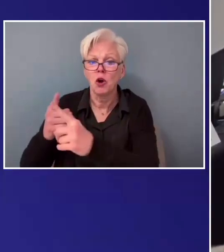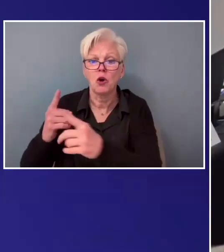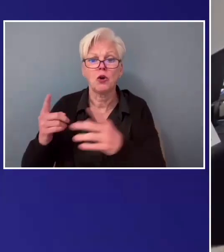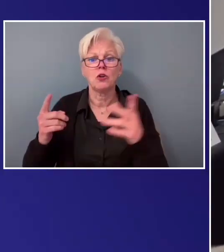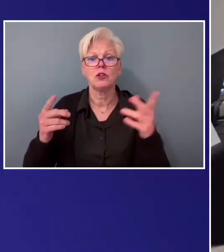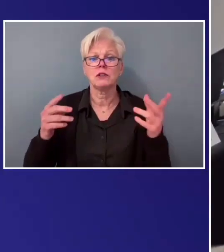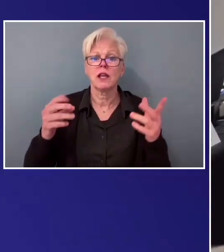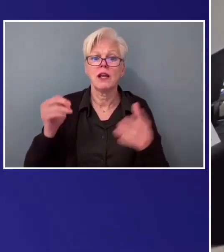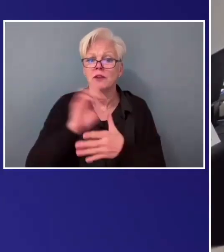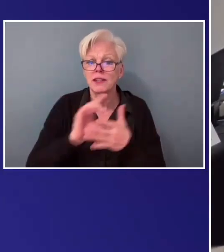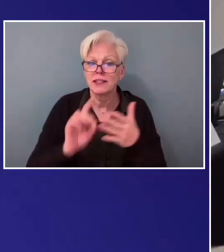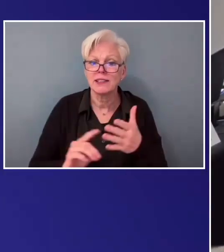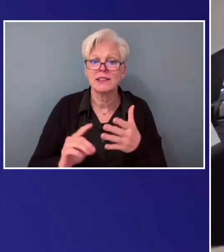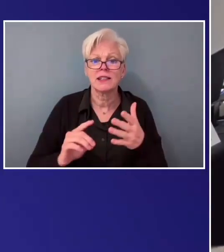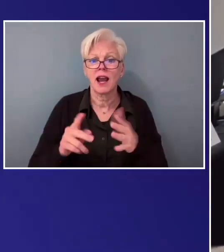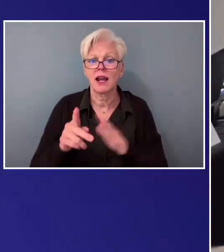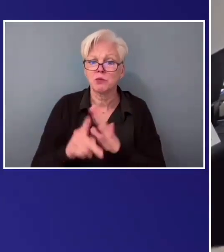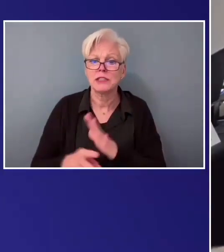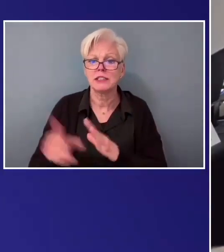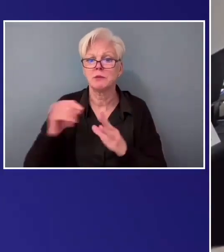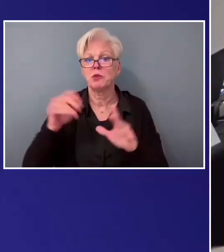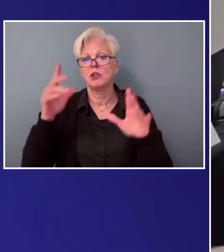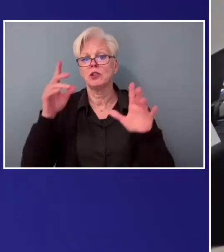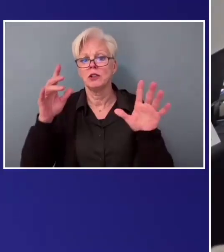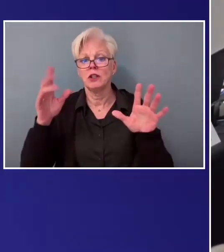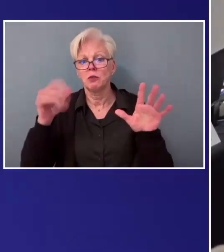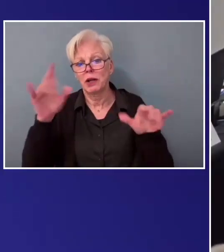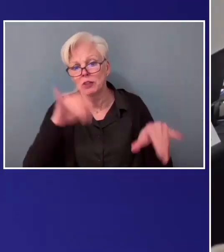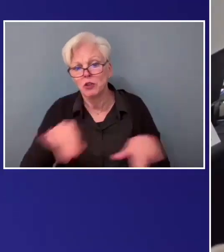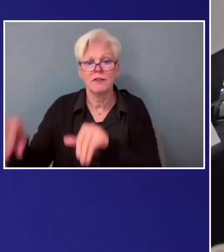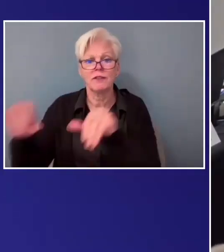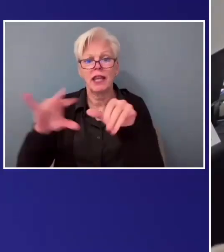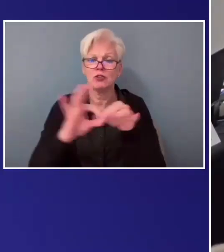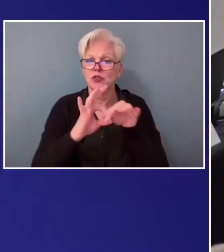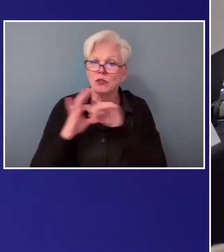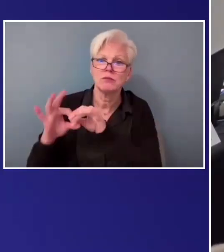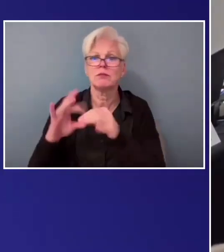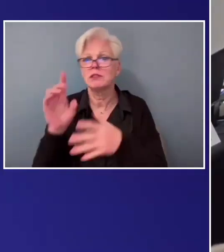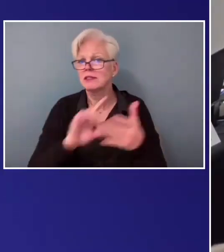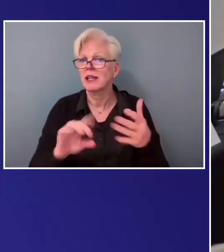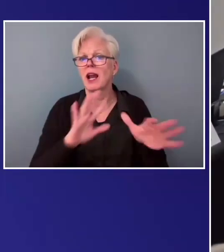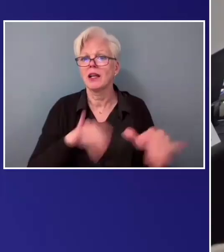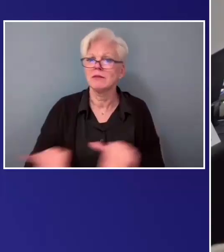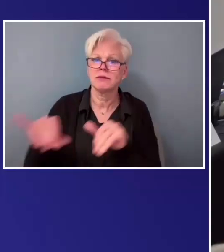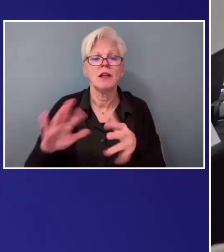principle. I just want to make sure that we are getting to a place that is creating the accountability we're looking for, and not